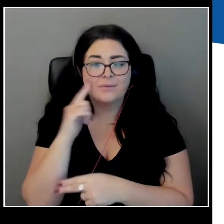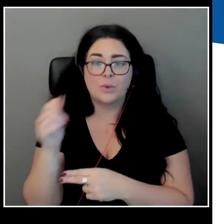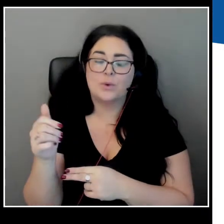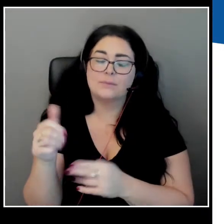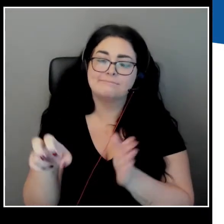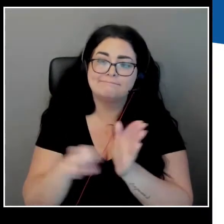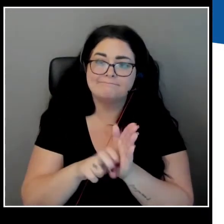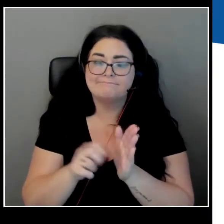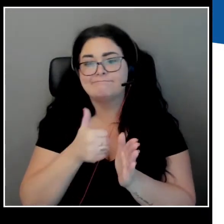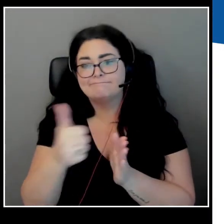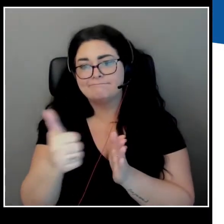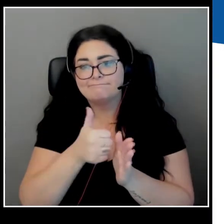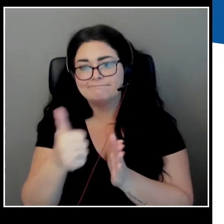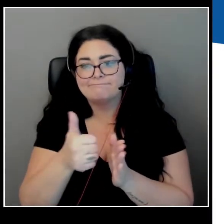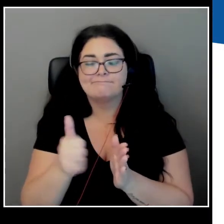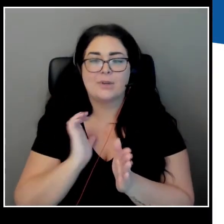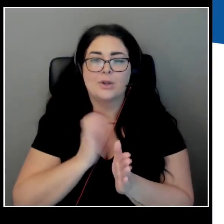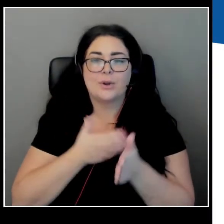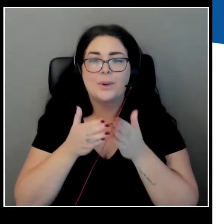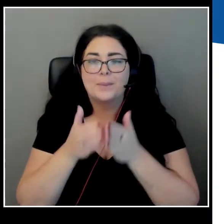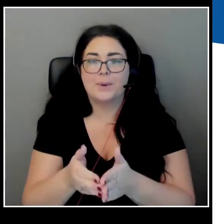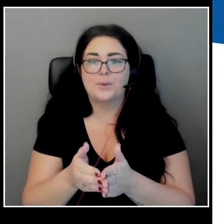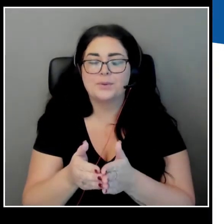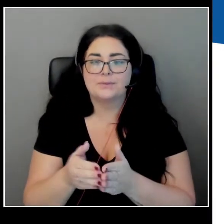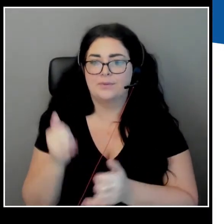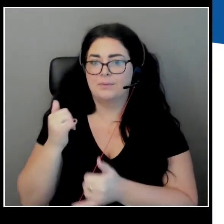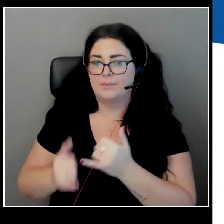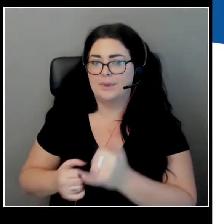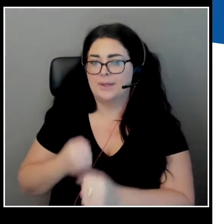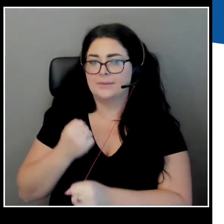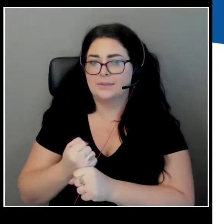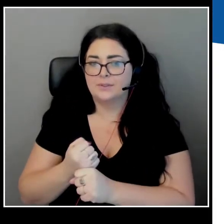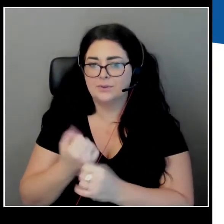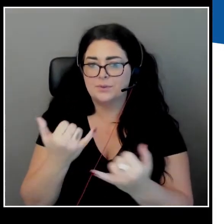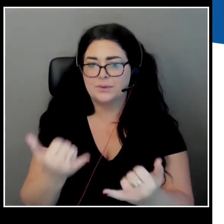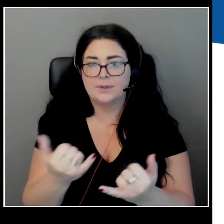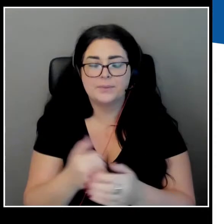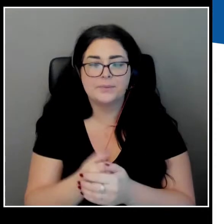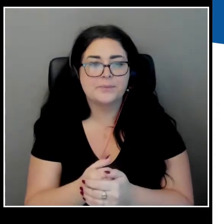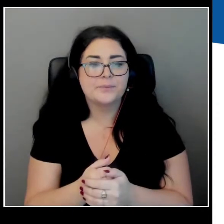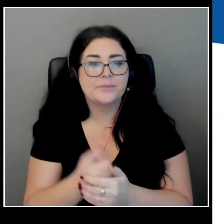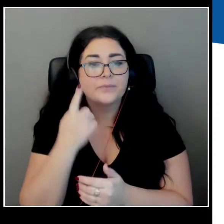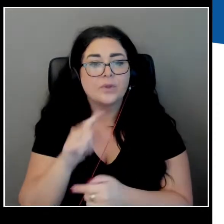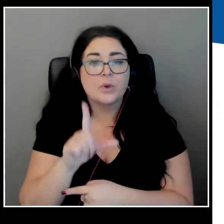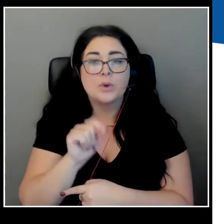on our vessels compared to the previous year. For the 2022/23 fiscal year,